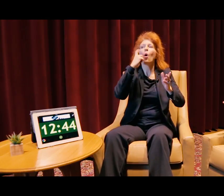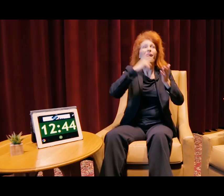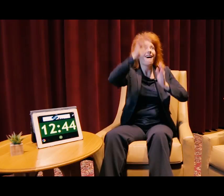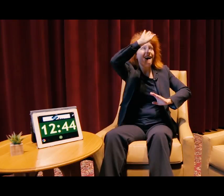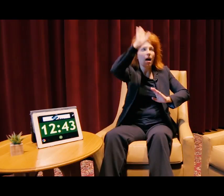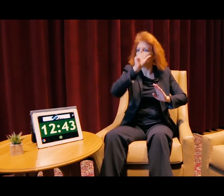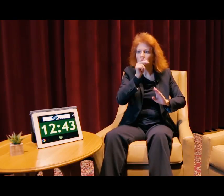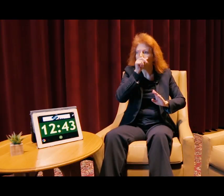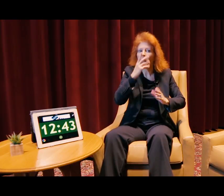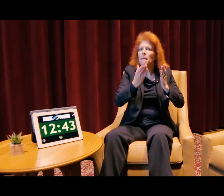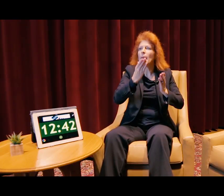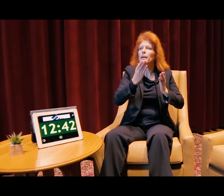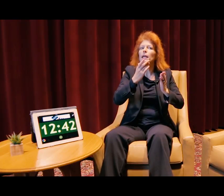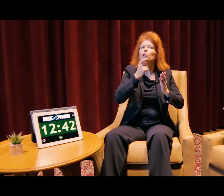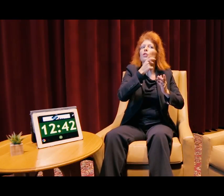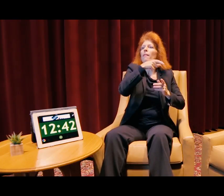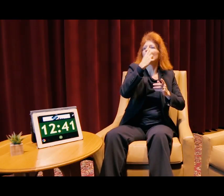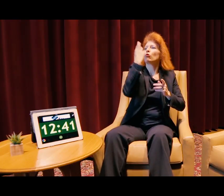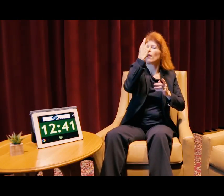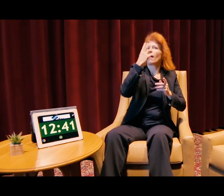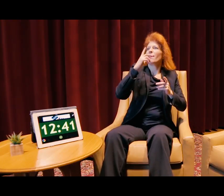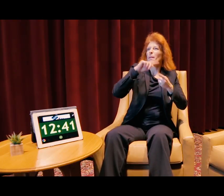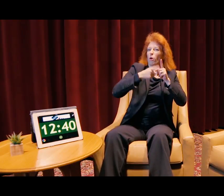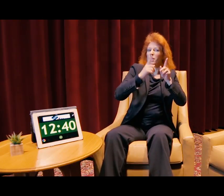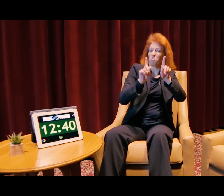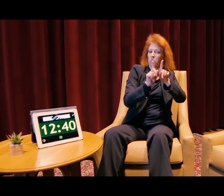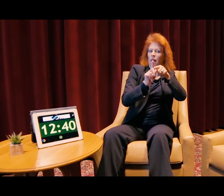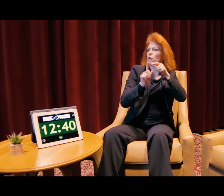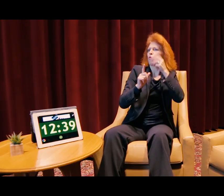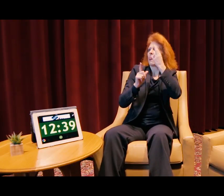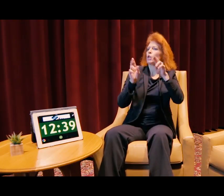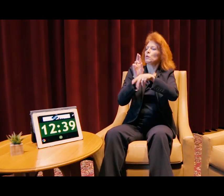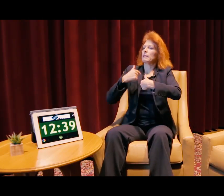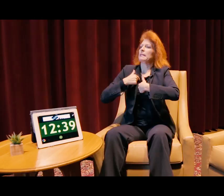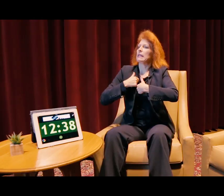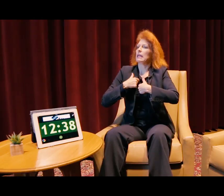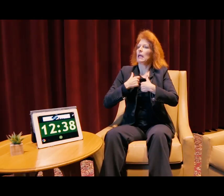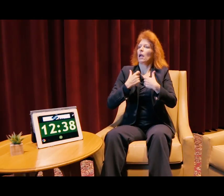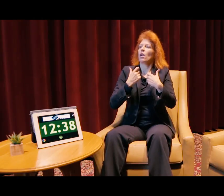the person that they're with may not know that they're using me or my services, all things that build trust and help reduce resistance,